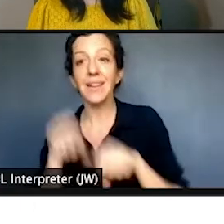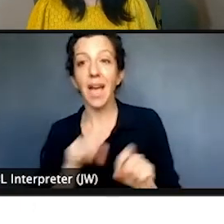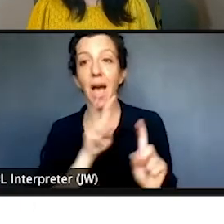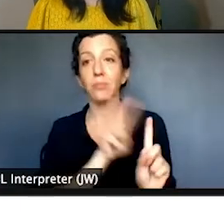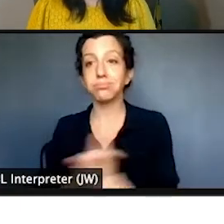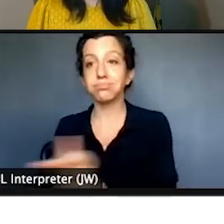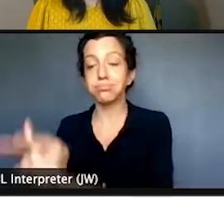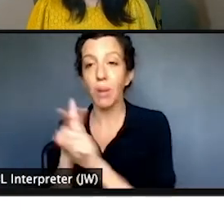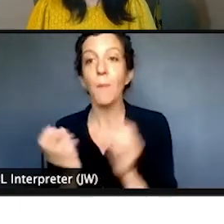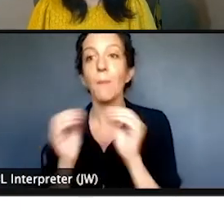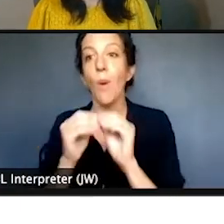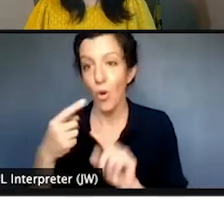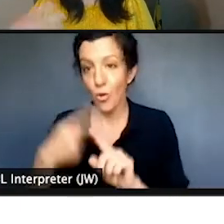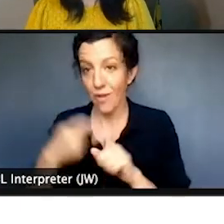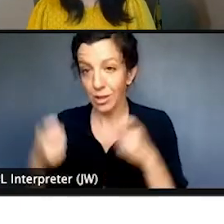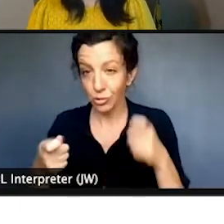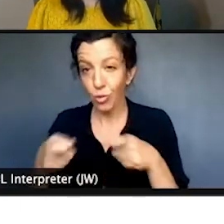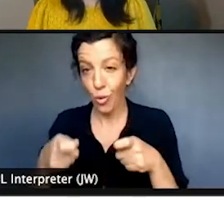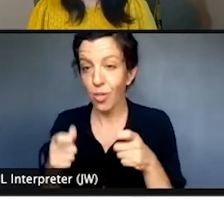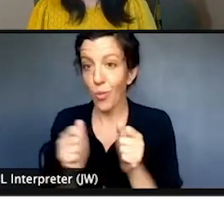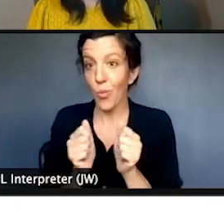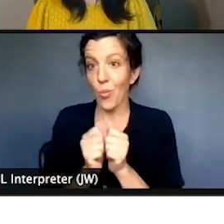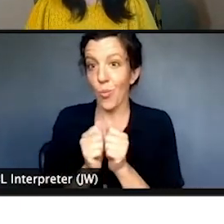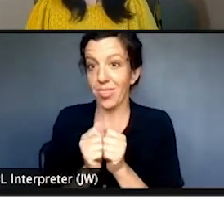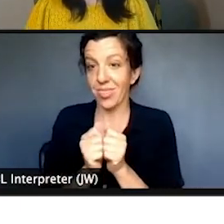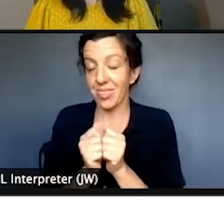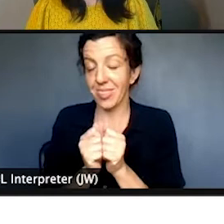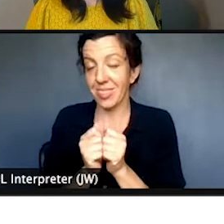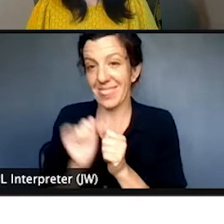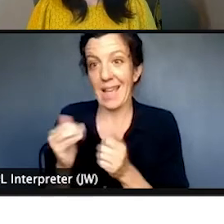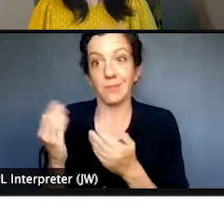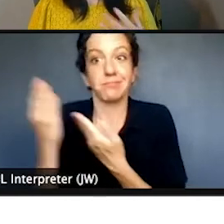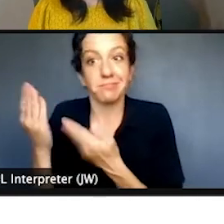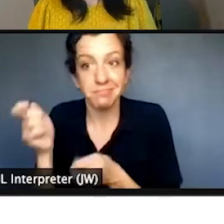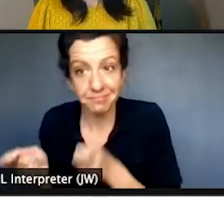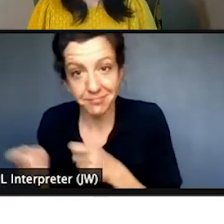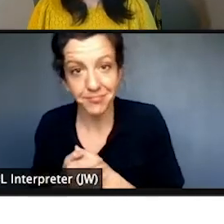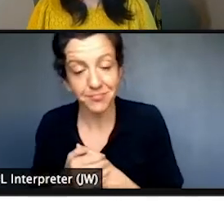Cities that don't have rent control could expand their rent control. And so there's a lot of uncertainty here.